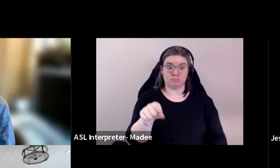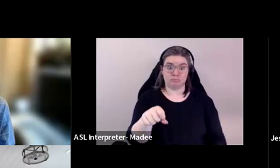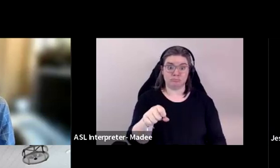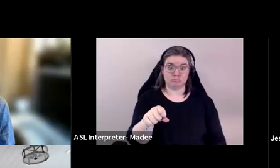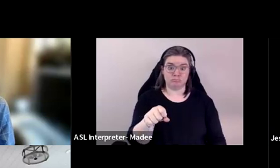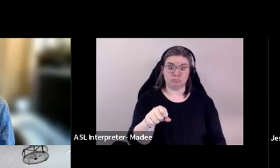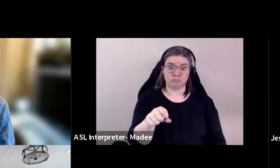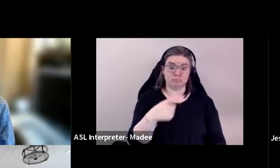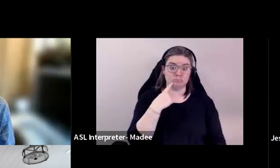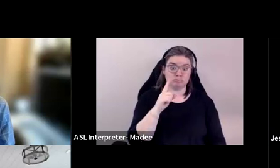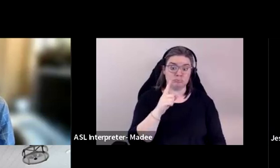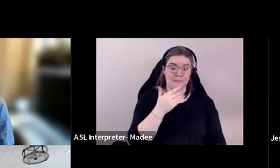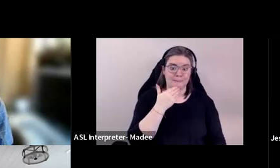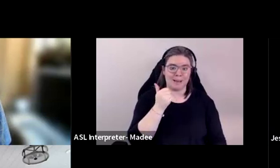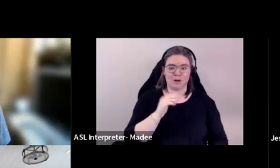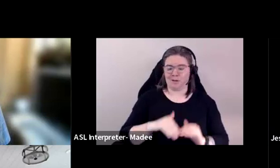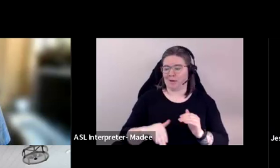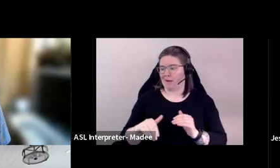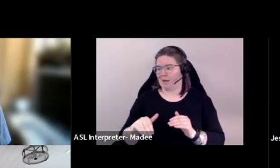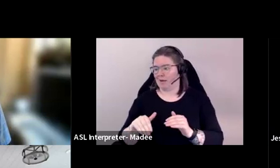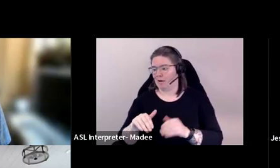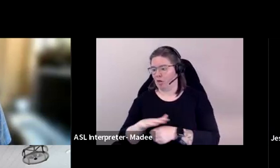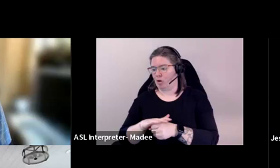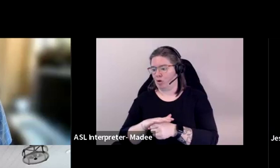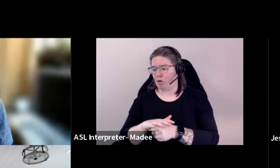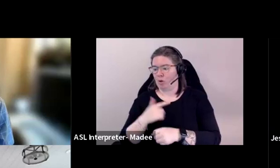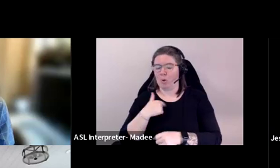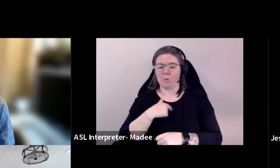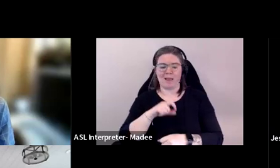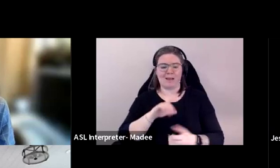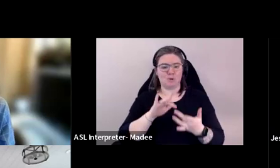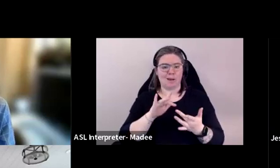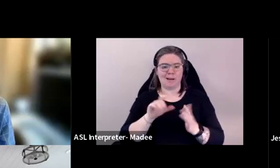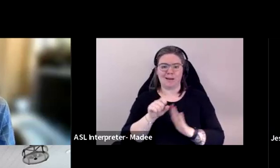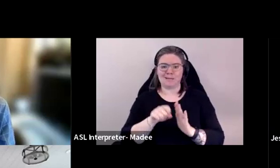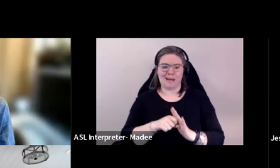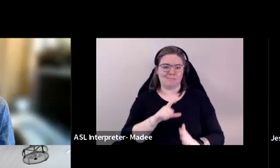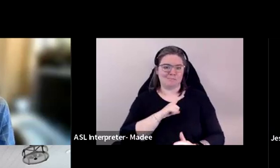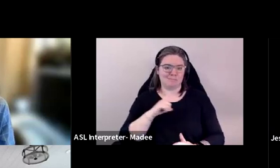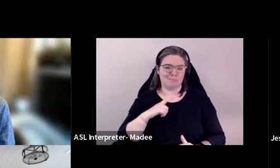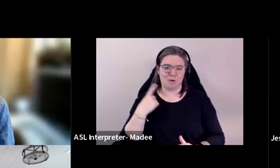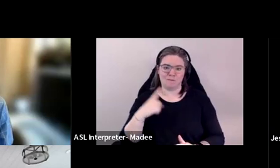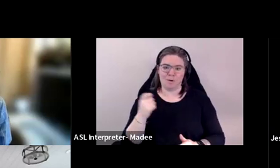the local option. We have to go to large, our state legislator for everything. We're Dylan state.